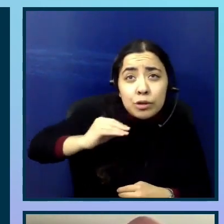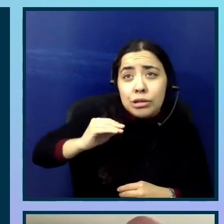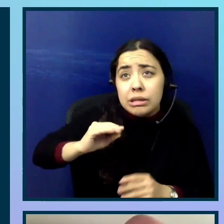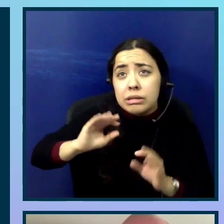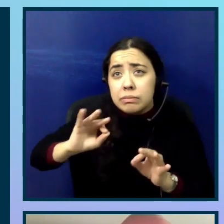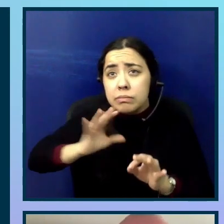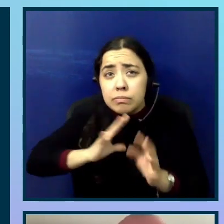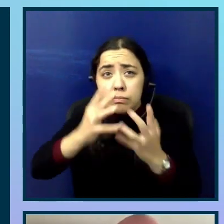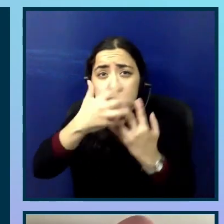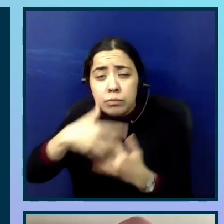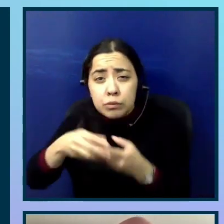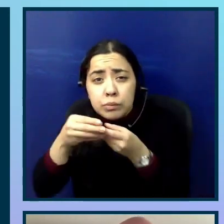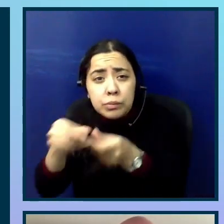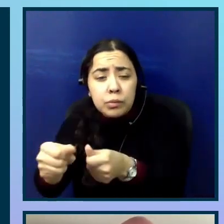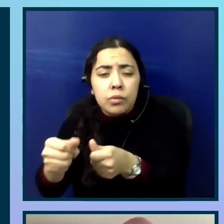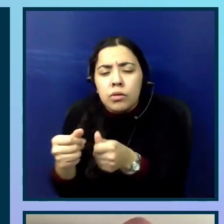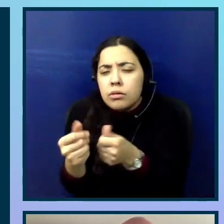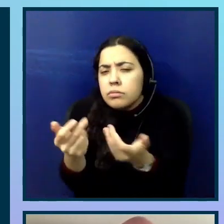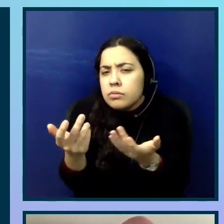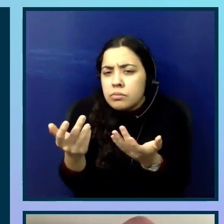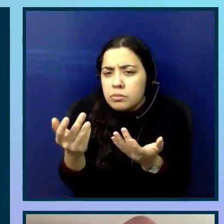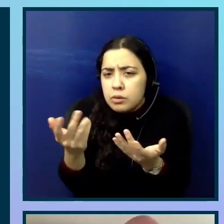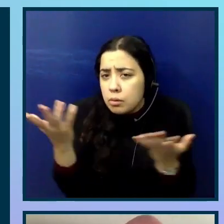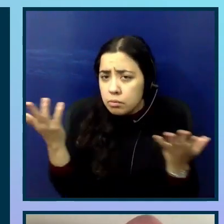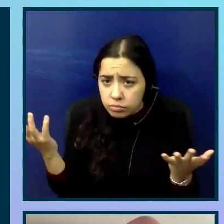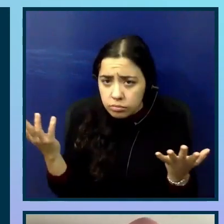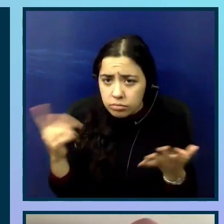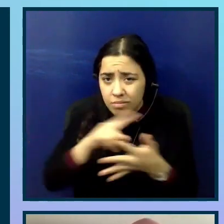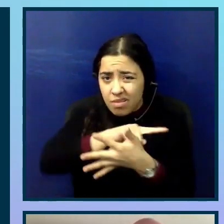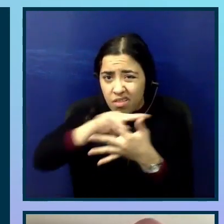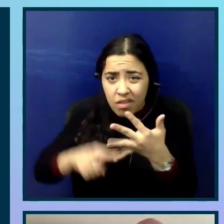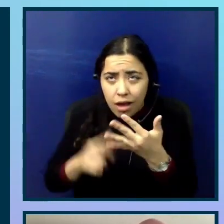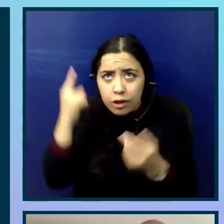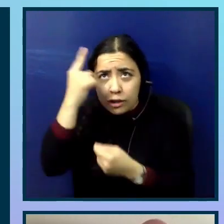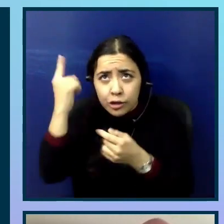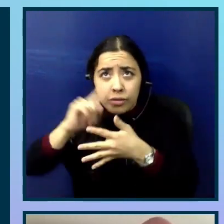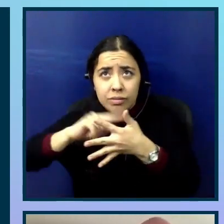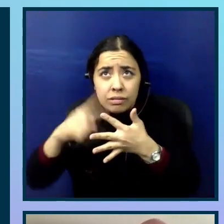what can all of this give us? And what are the opportunities that can be afforded